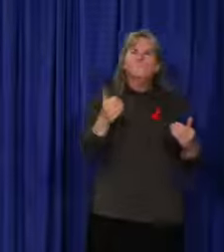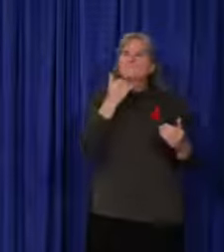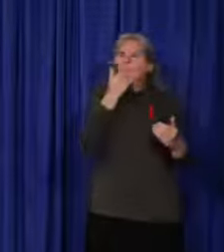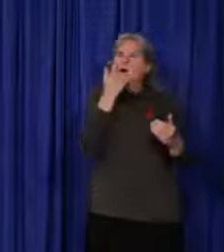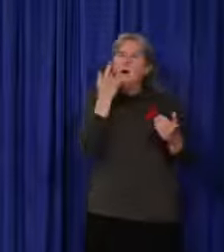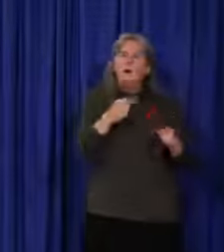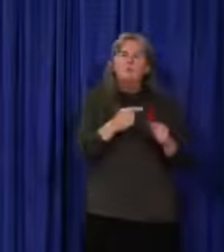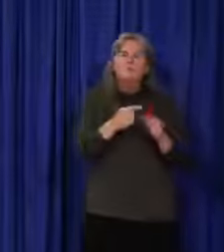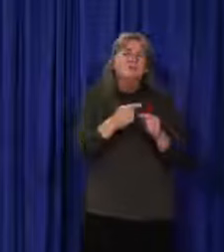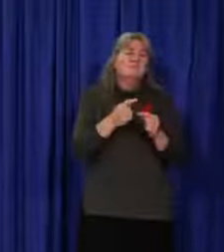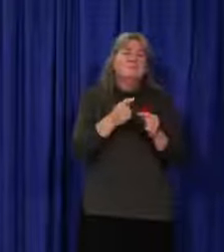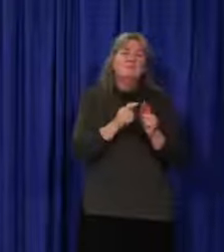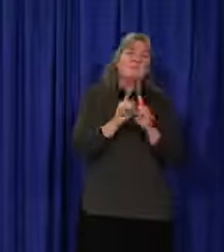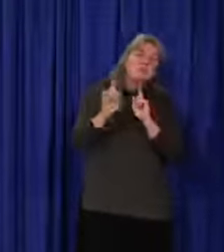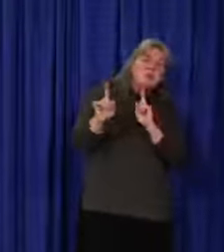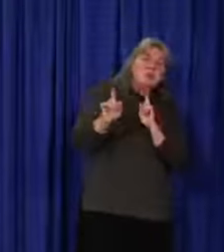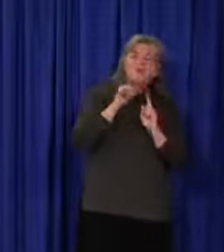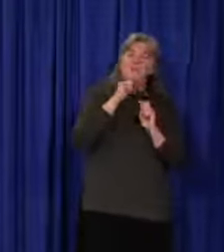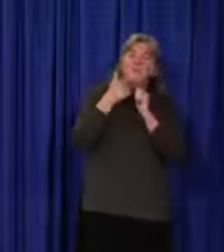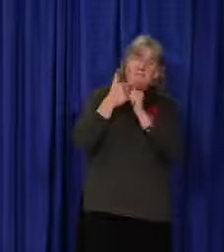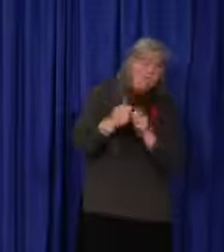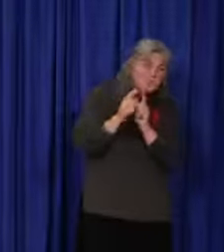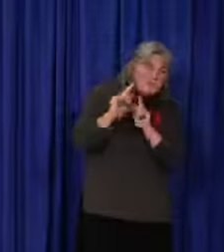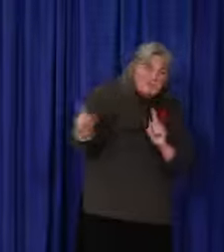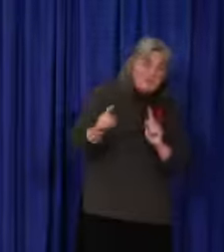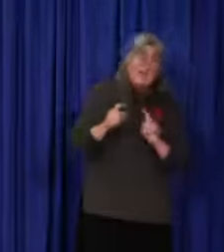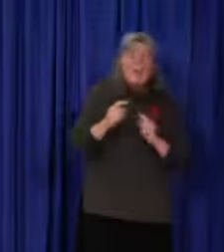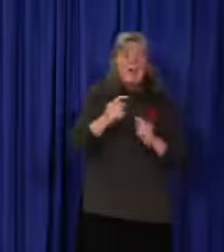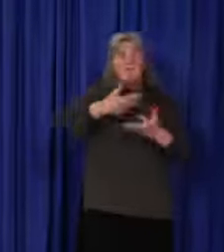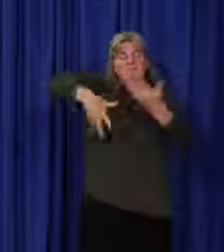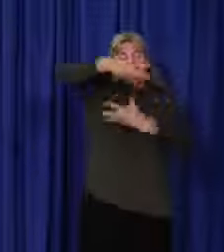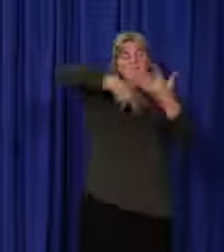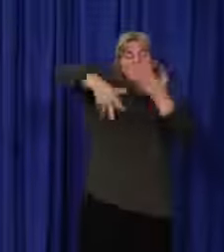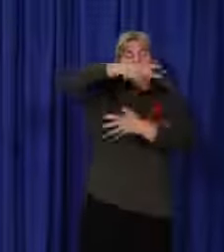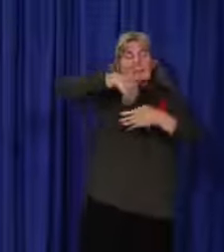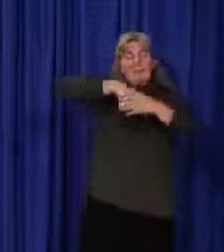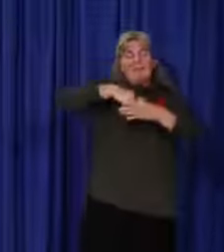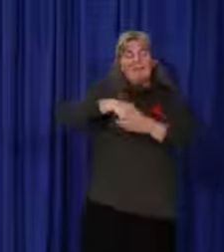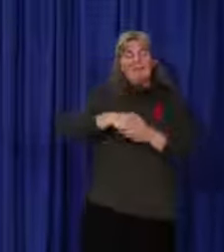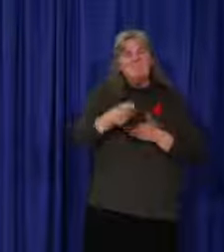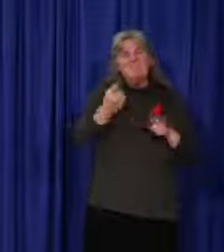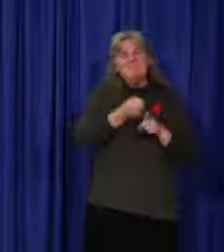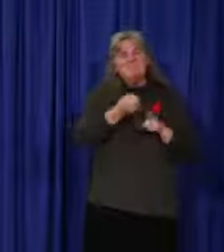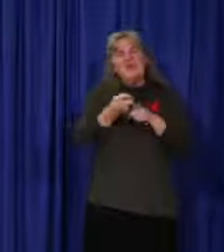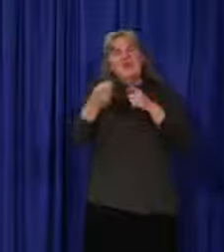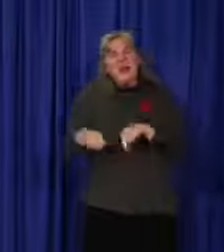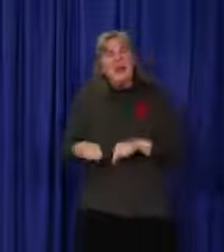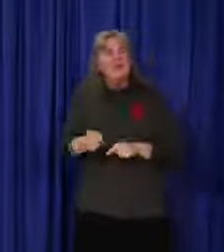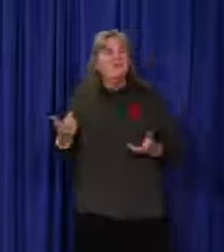that this is the riskiest behaviour. Close contact at a shared dinner or visiting in a large room is